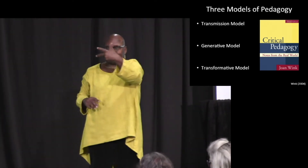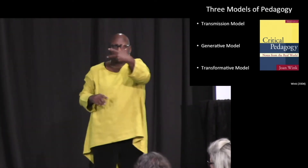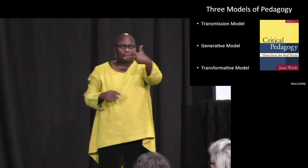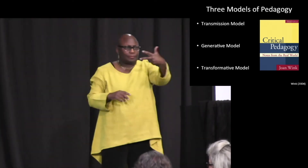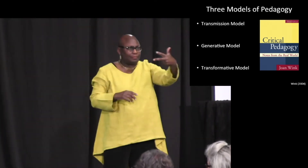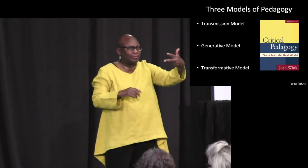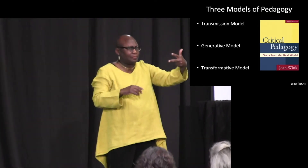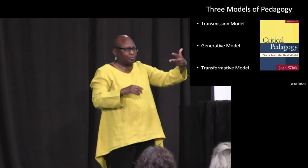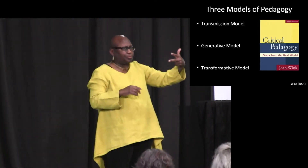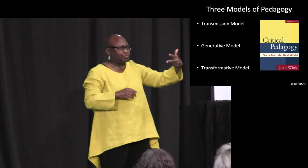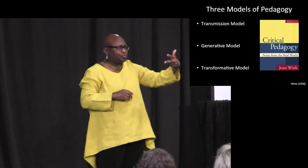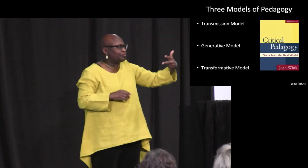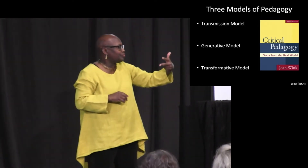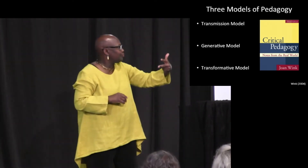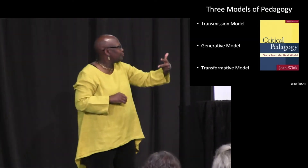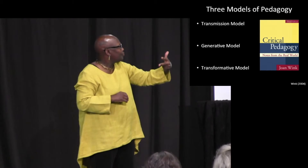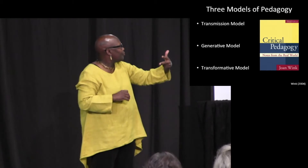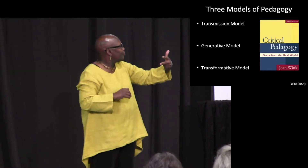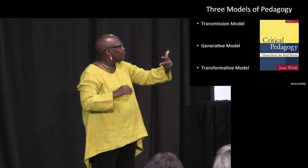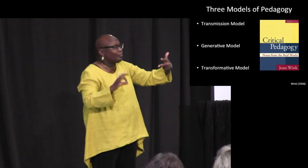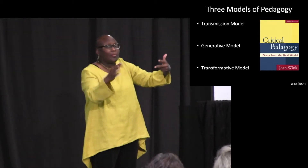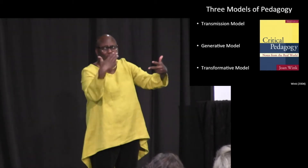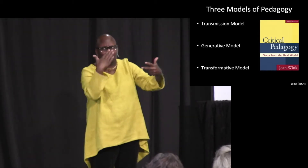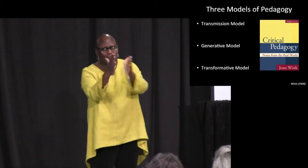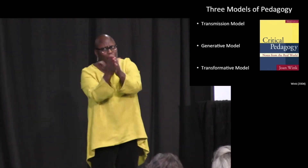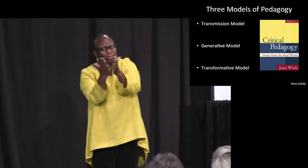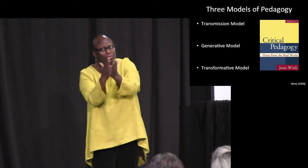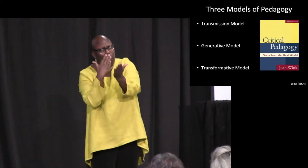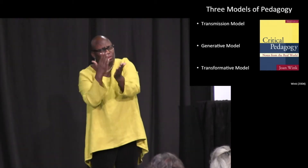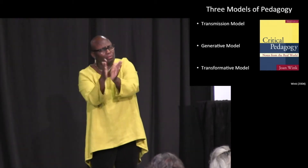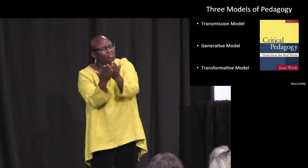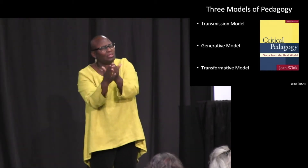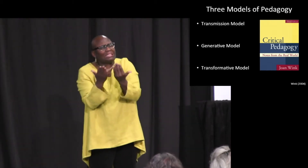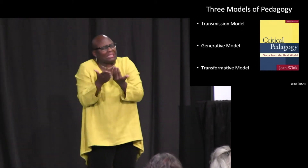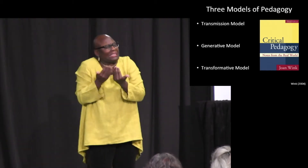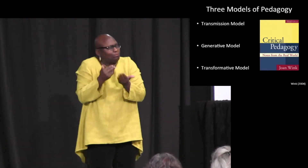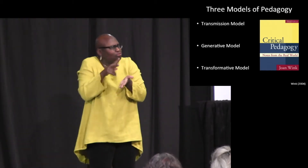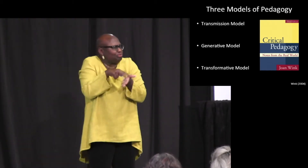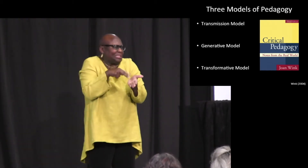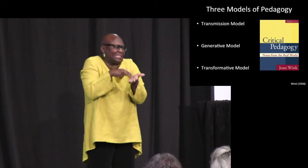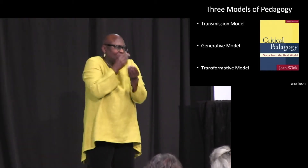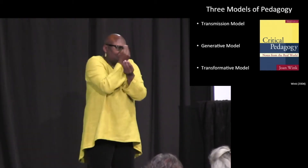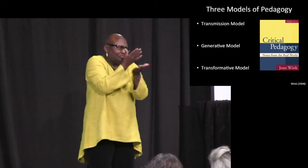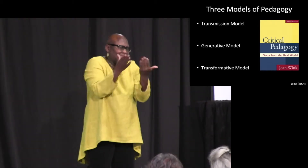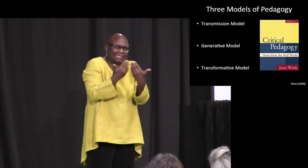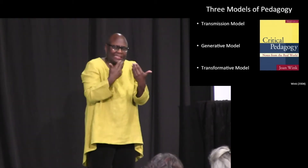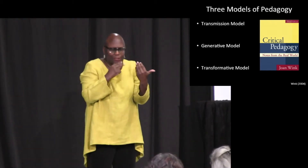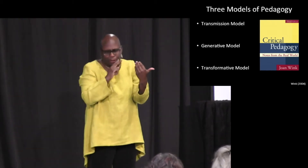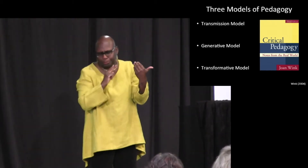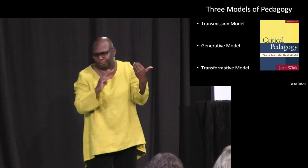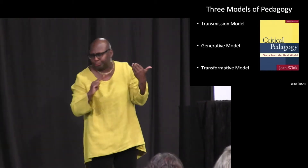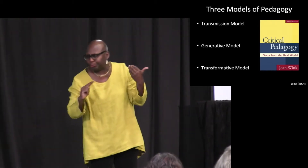Let me explain a little bit about the historical models of pedagogy that we